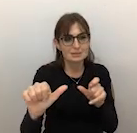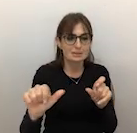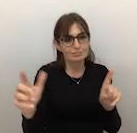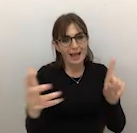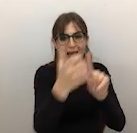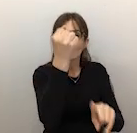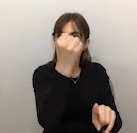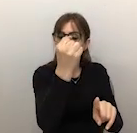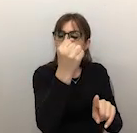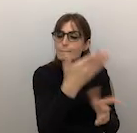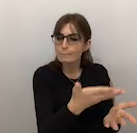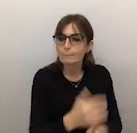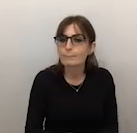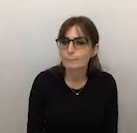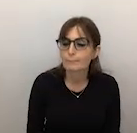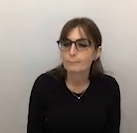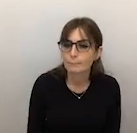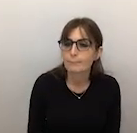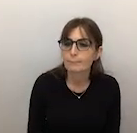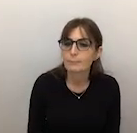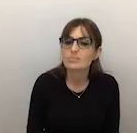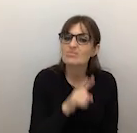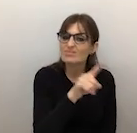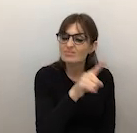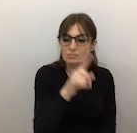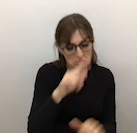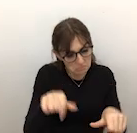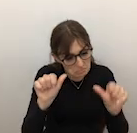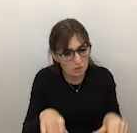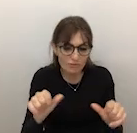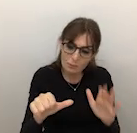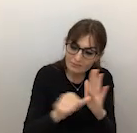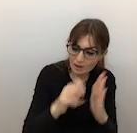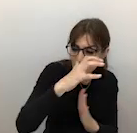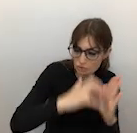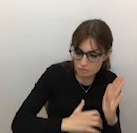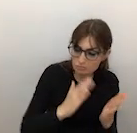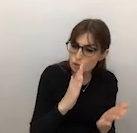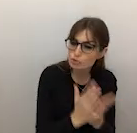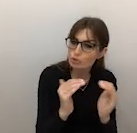or clean opinion is the best outcome. The auditor is confirming that the financial statements give a true